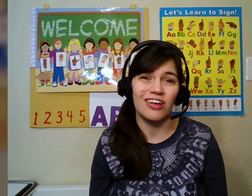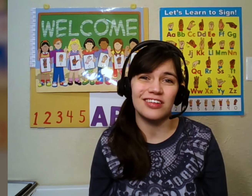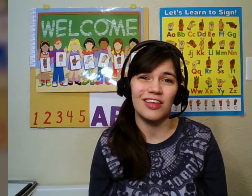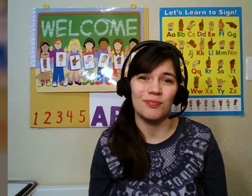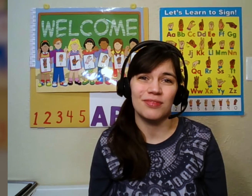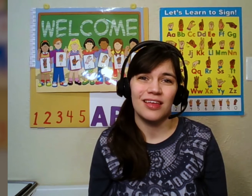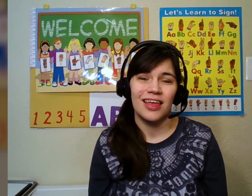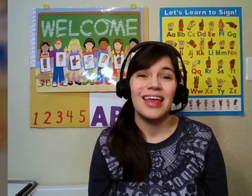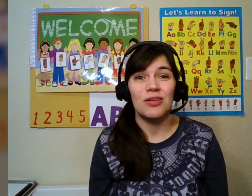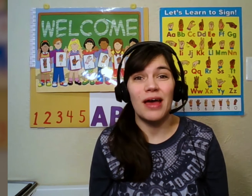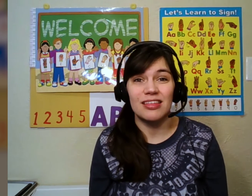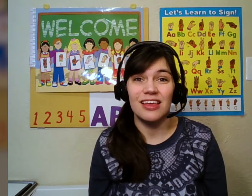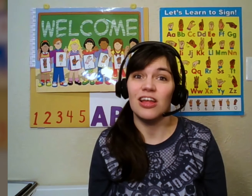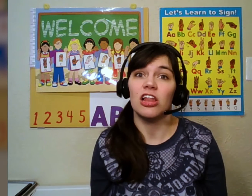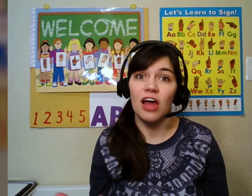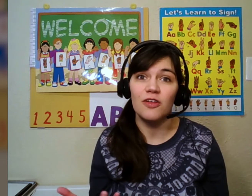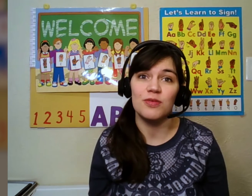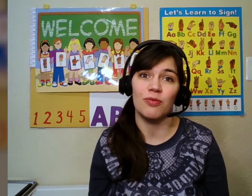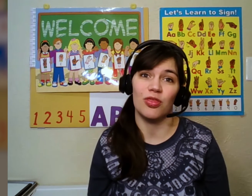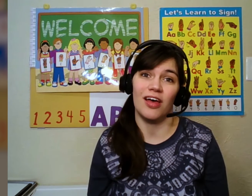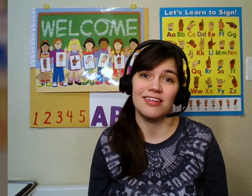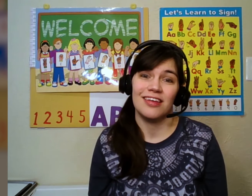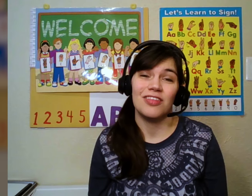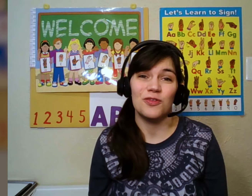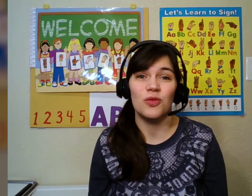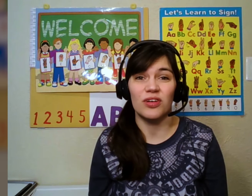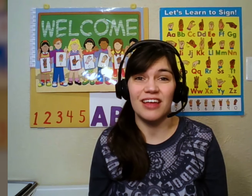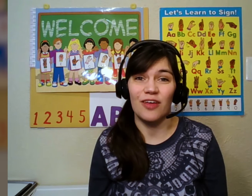couldn't talk to them, and back then a lot of people thought that if you were